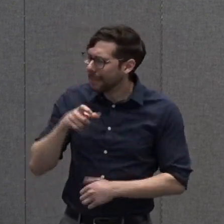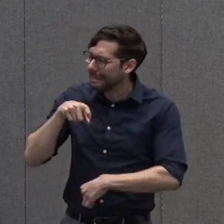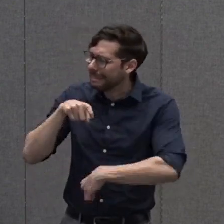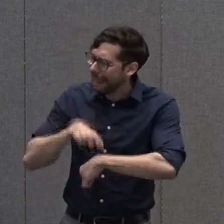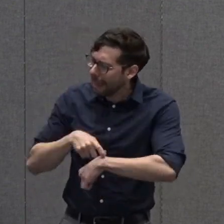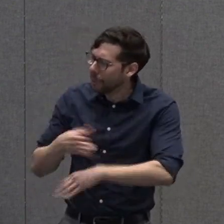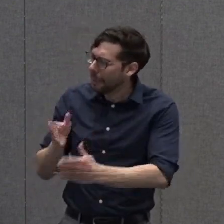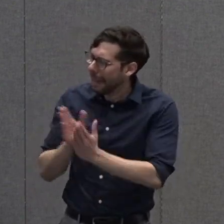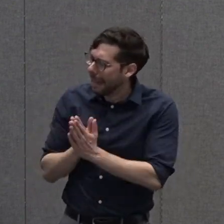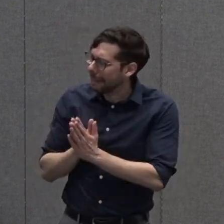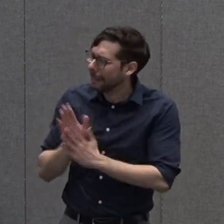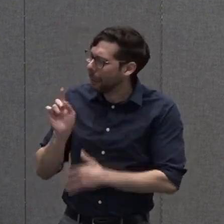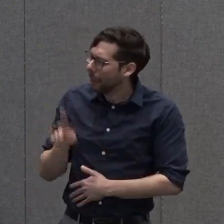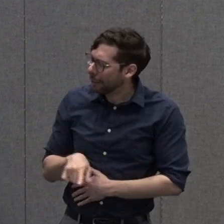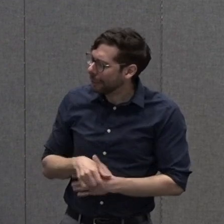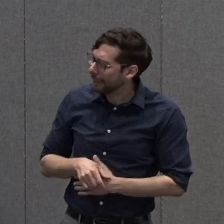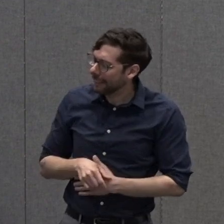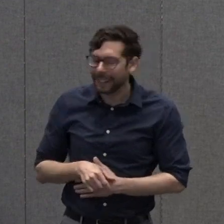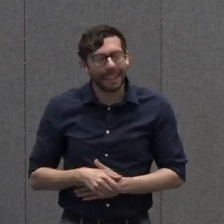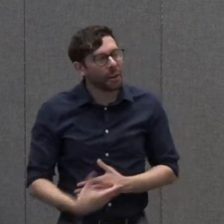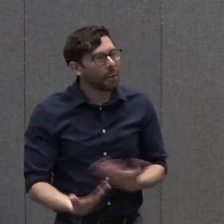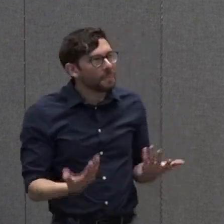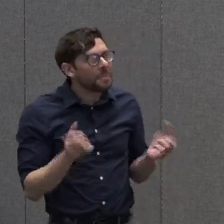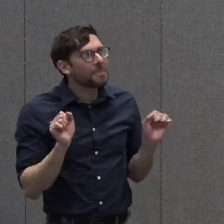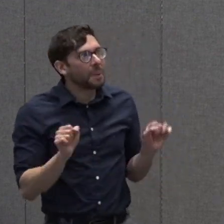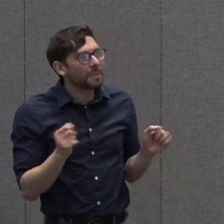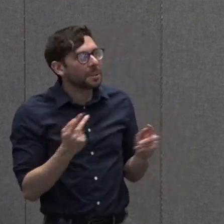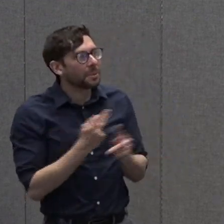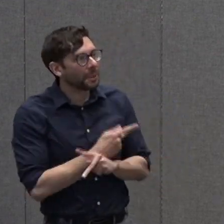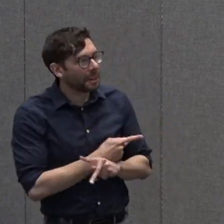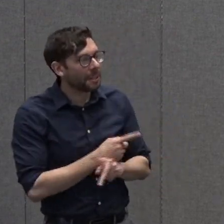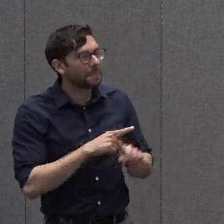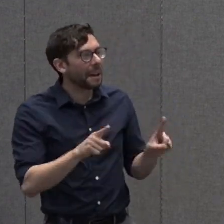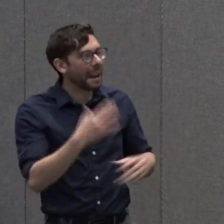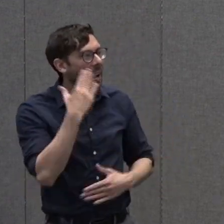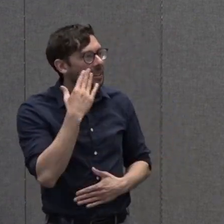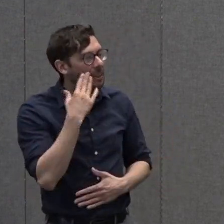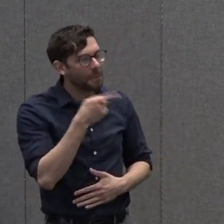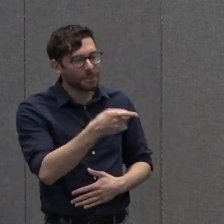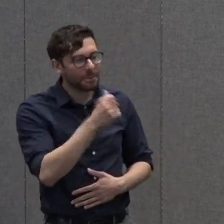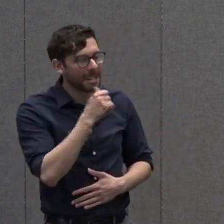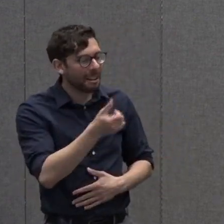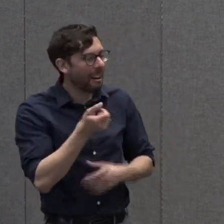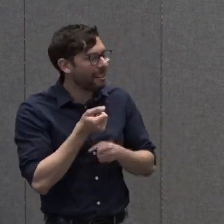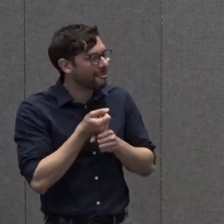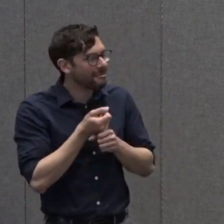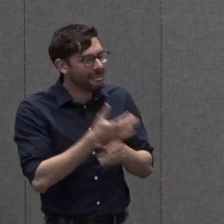I know you well enough, Wrangler Bob, that you would never put anybody in danger. So, I know that you would hand me